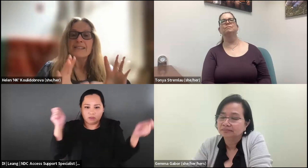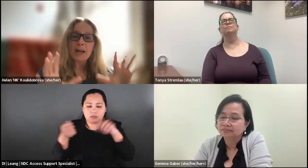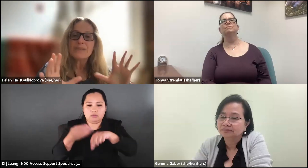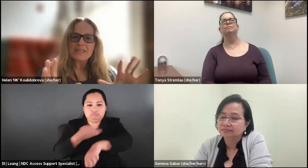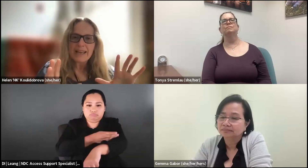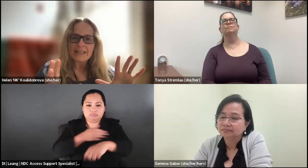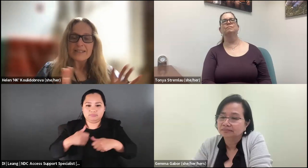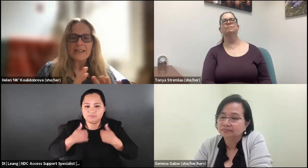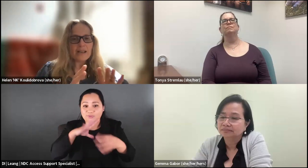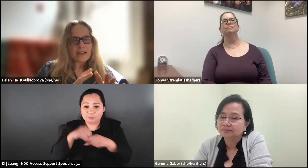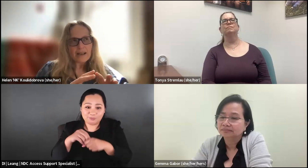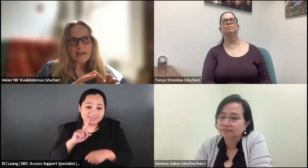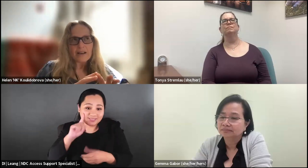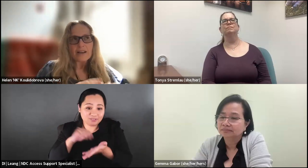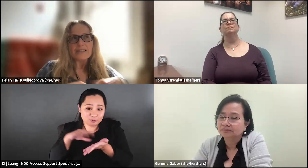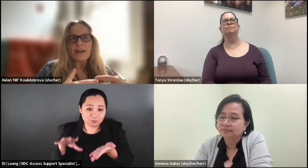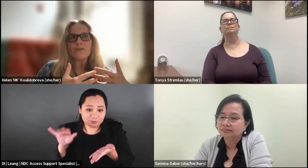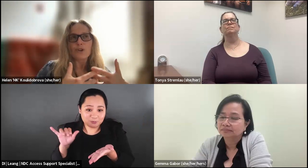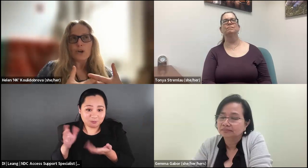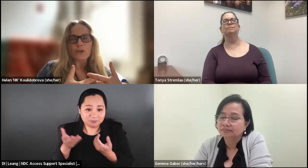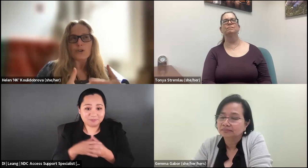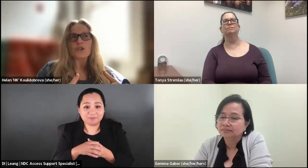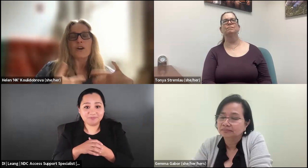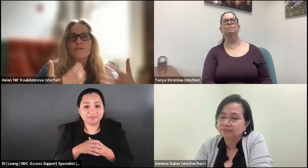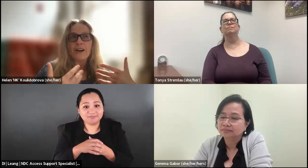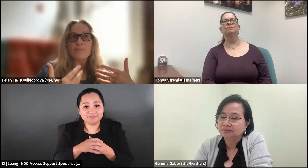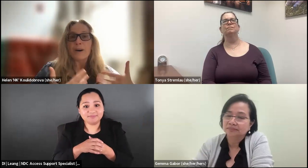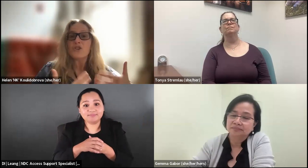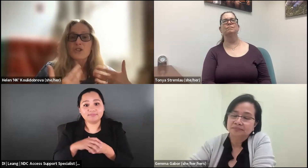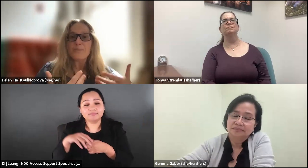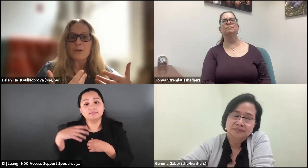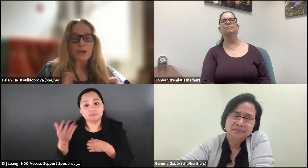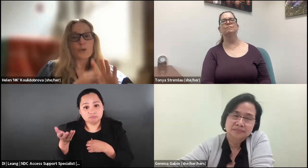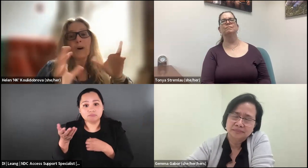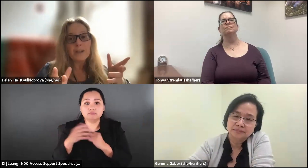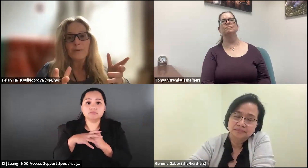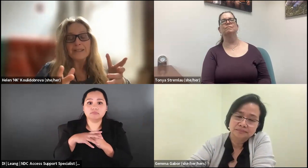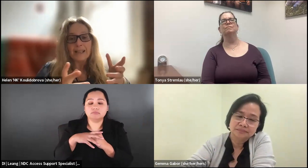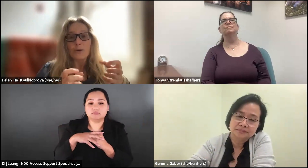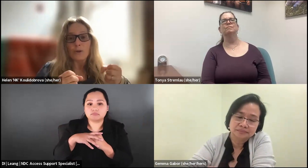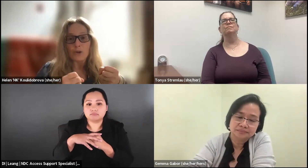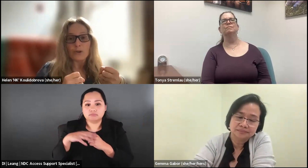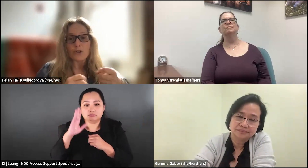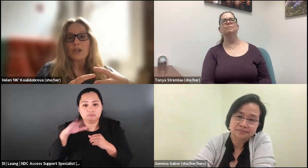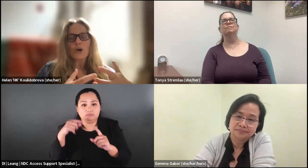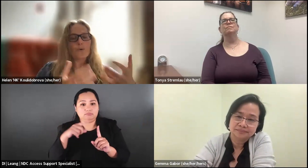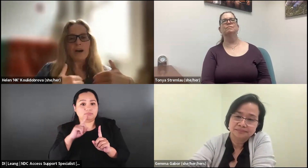In some sense, deaf learners are very much similar to other multilingual learners who